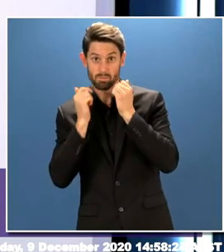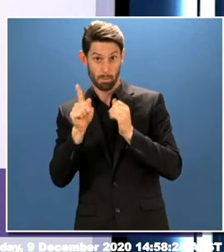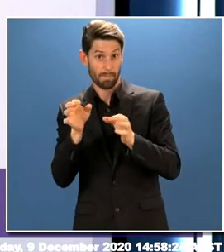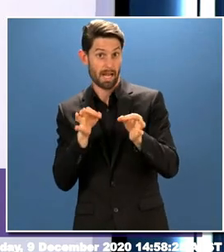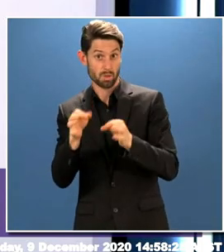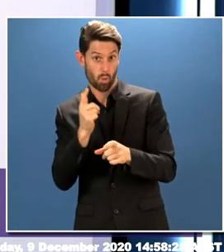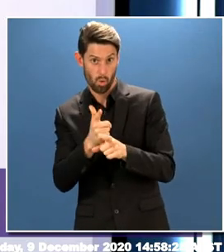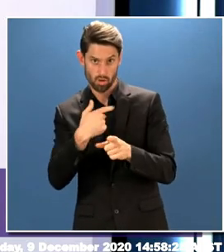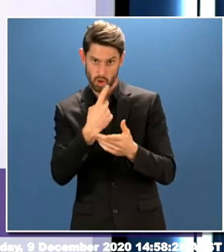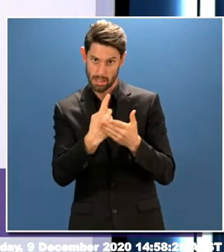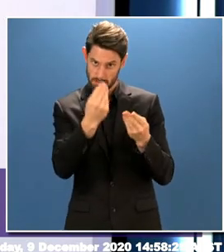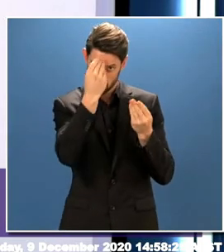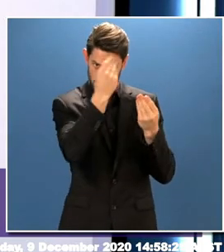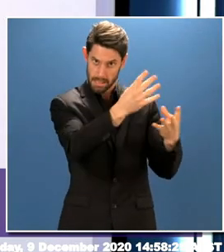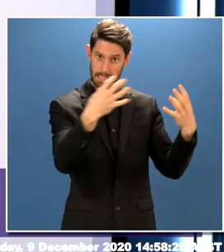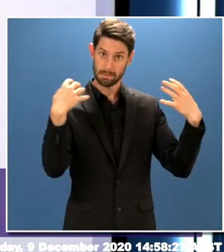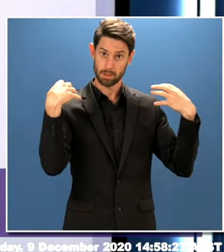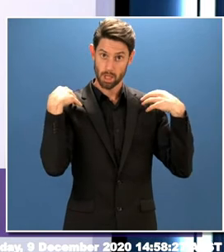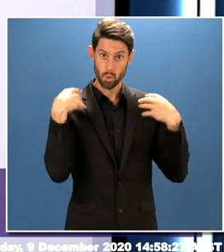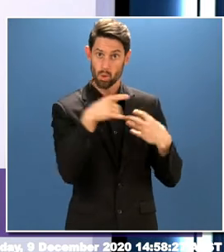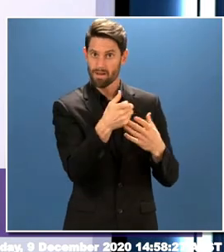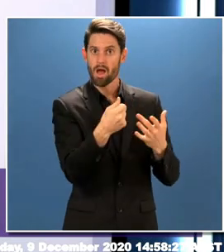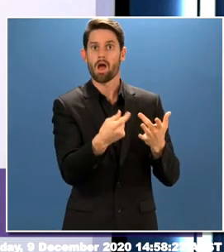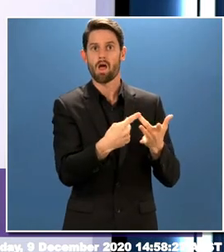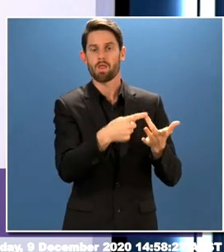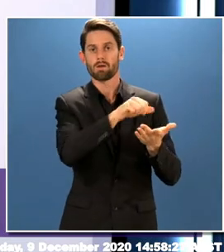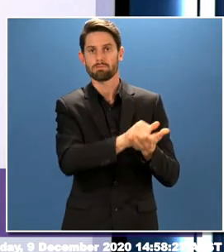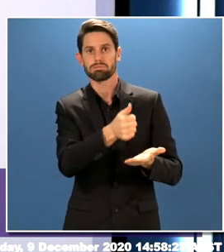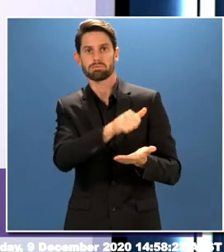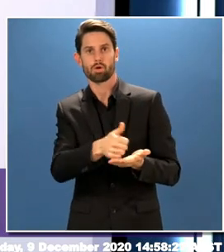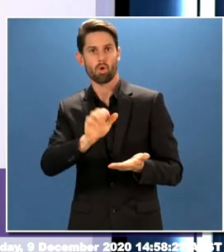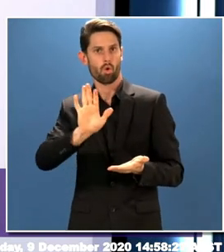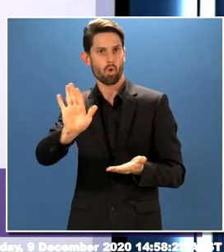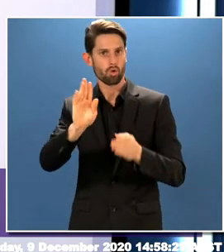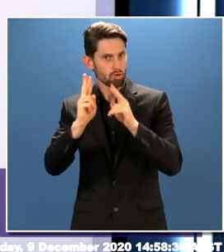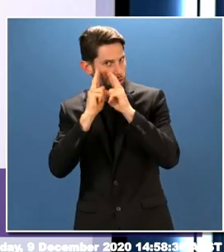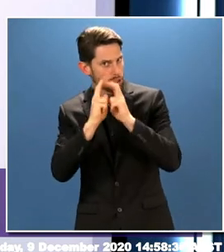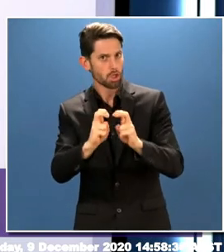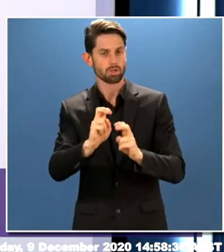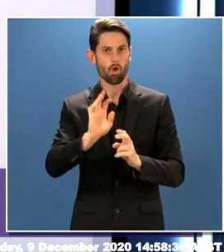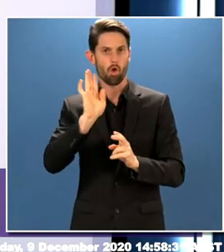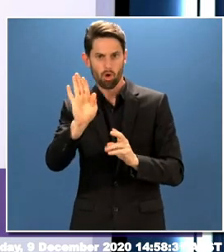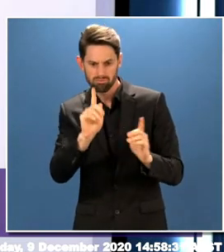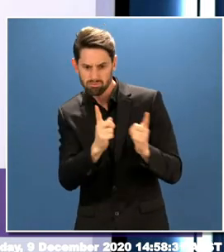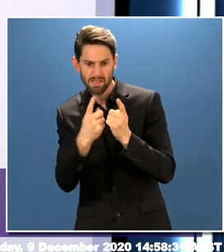And, Commissioners, you also have a number of publications that Dr Stafford has kindly provided to the Royal Commission